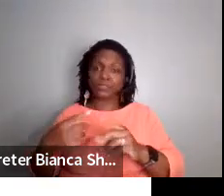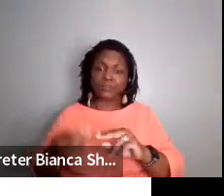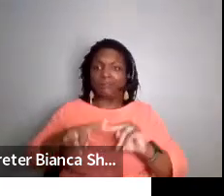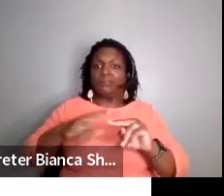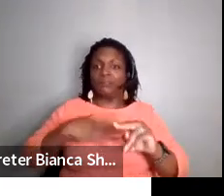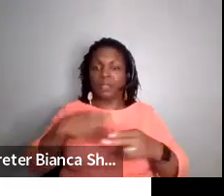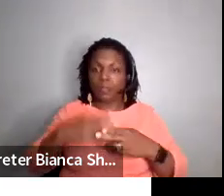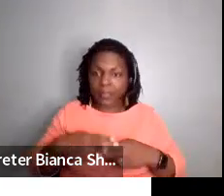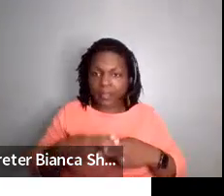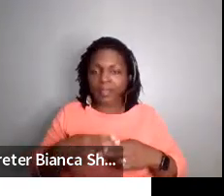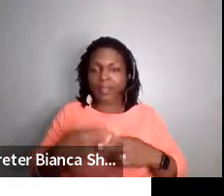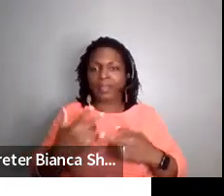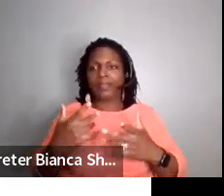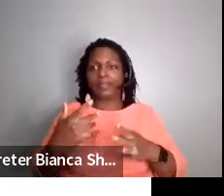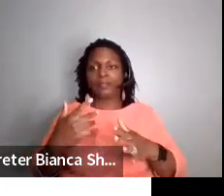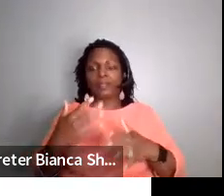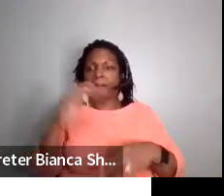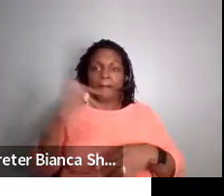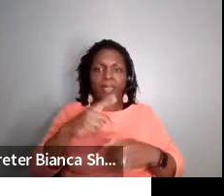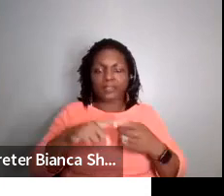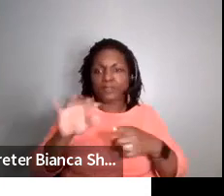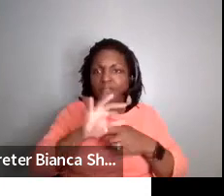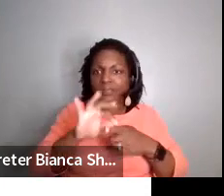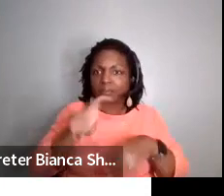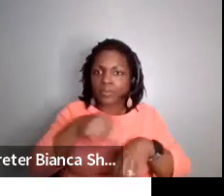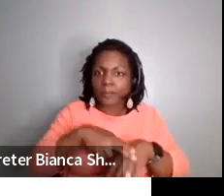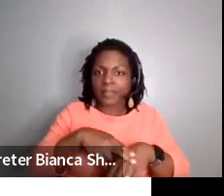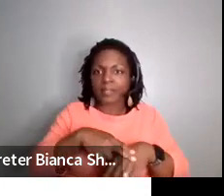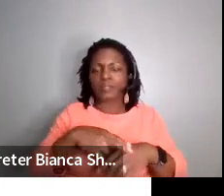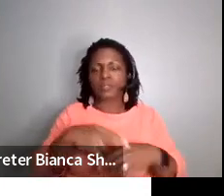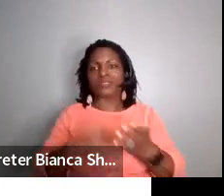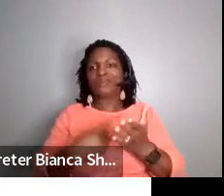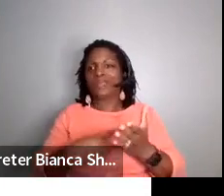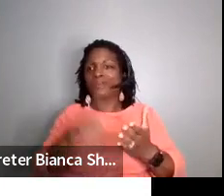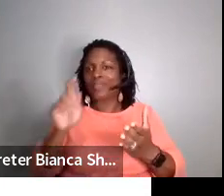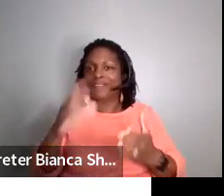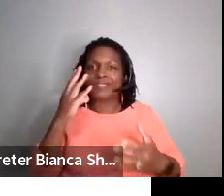Okay. So so times you have to excuse some things yourself.